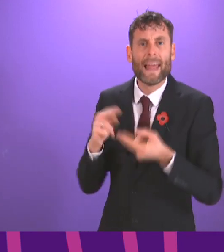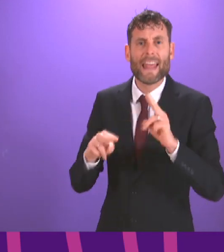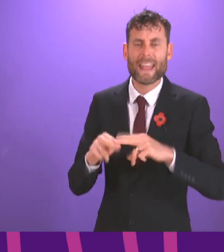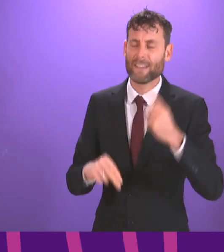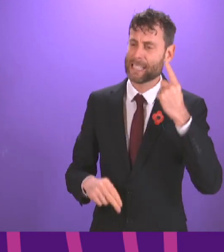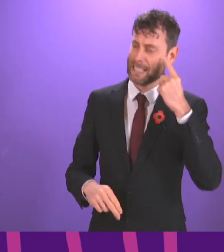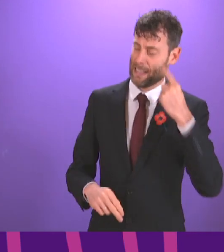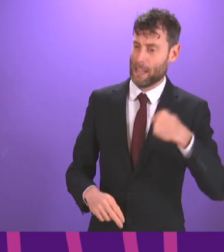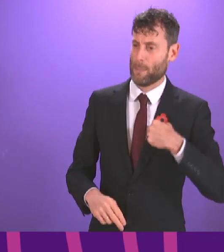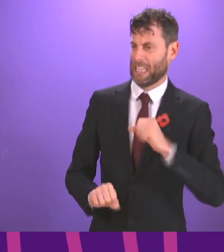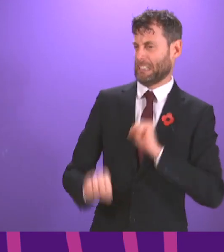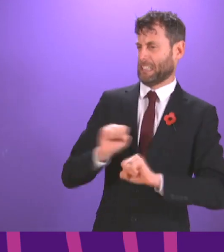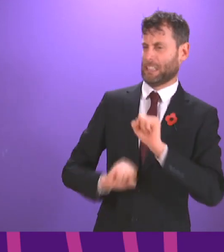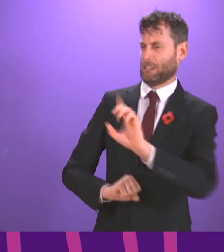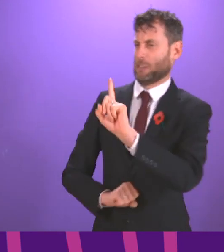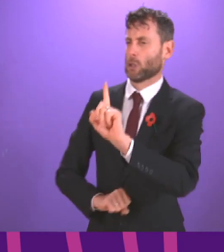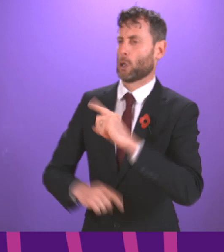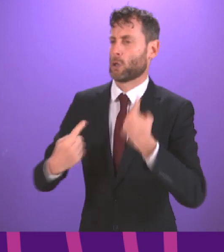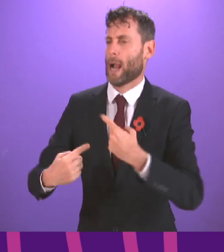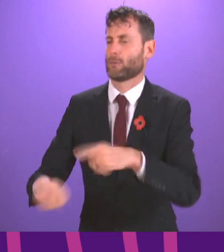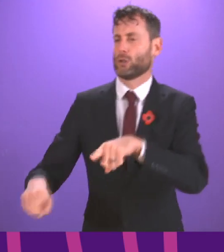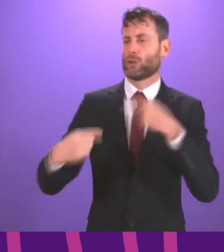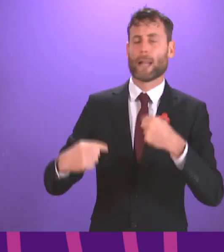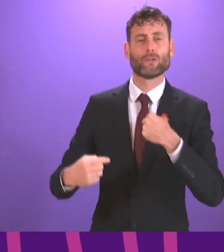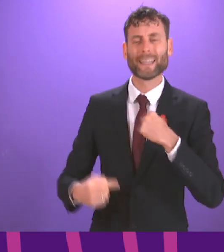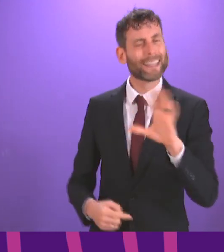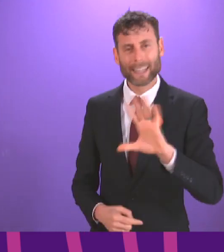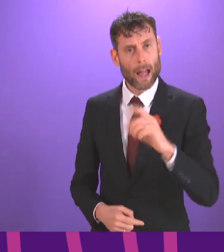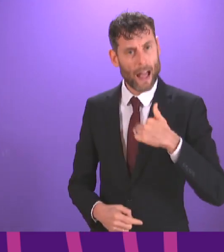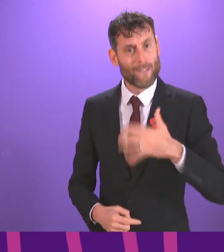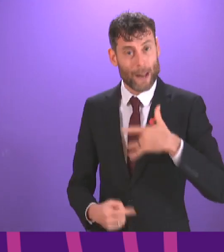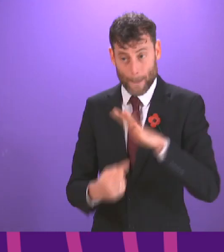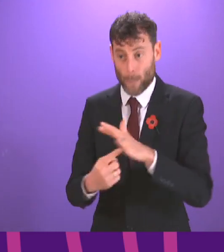not my intention. Scrutiny is an important part of the process that we are all going through right now.